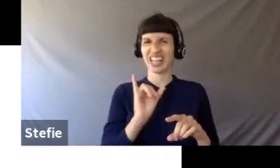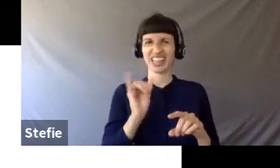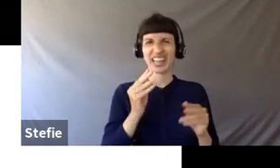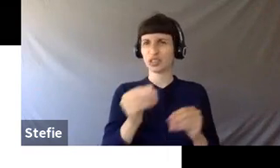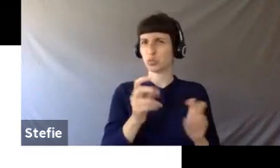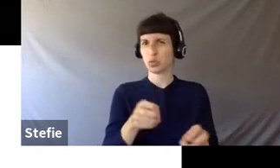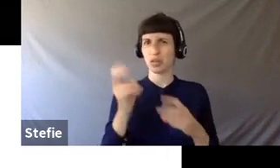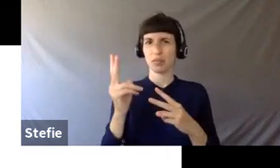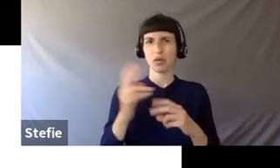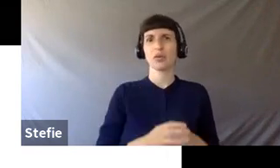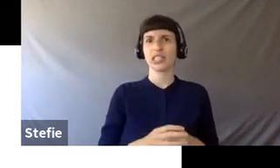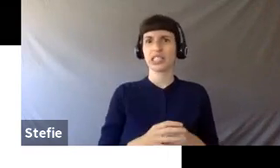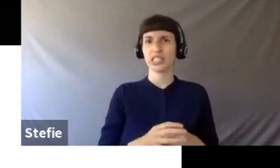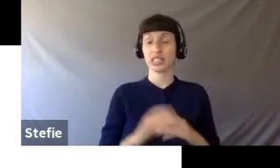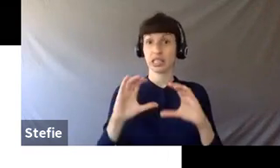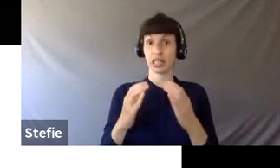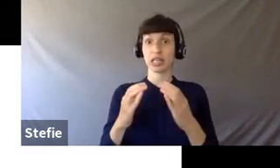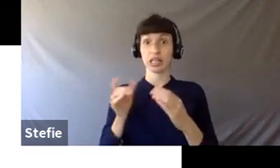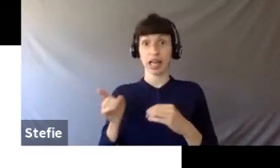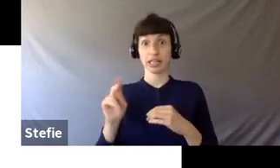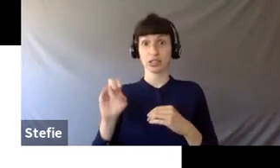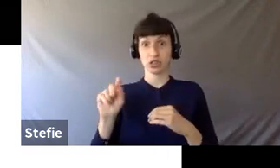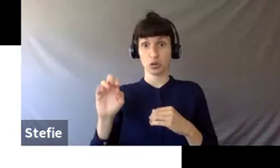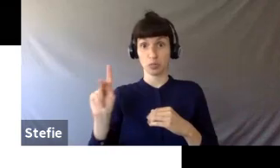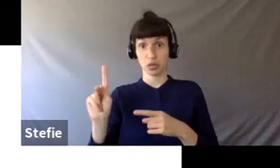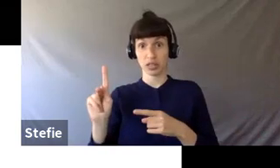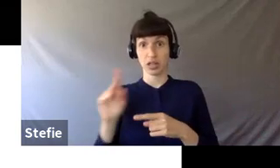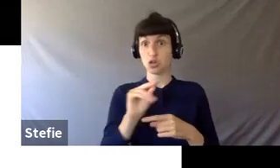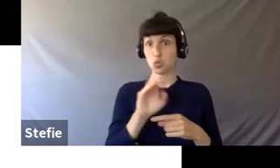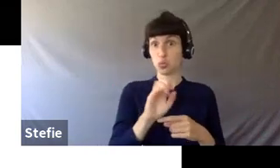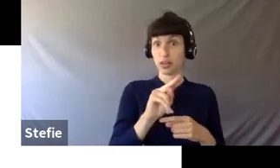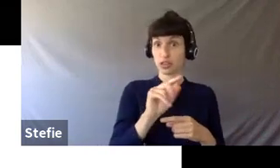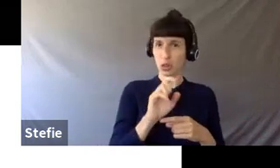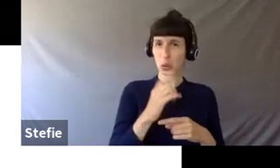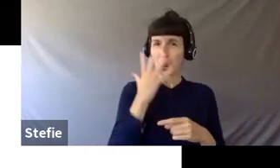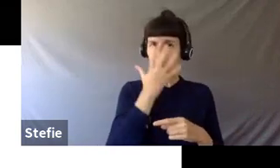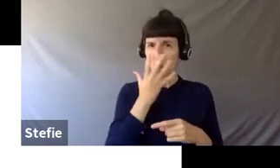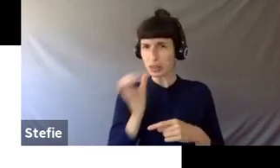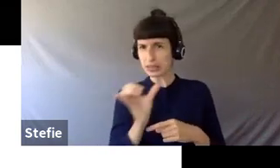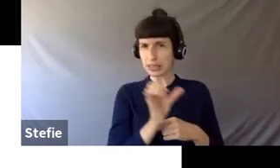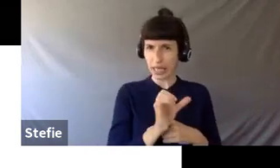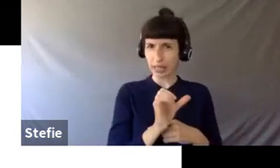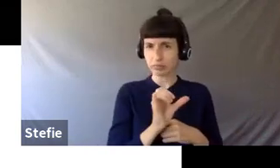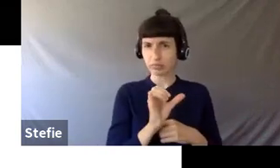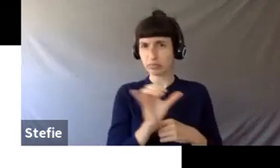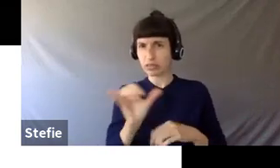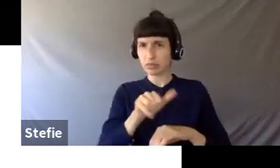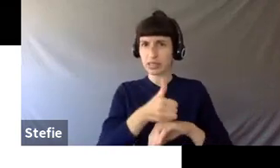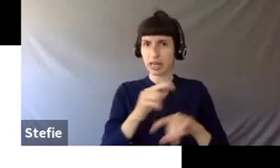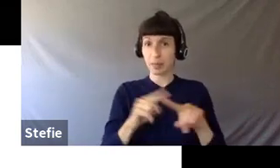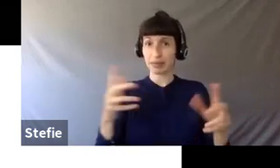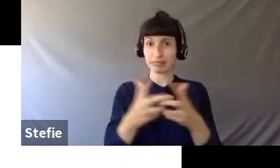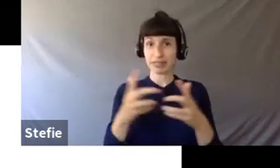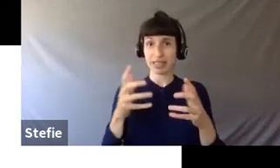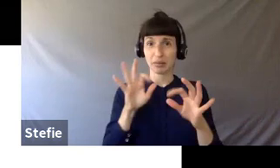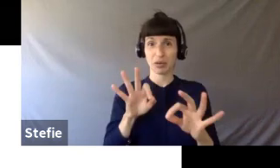yesterday and share resources, yes you can add things from OneNote,